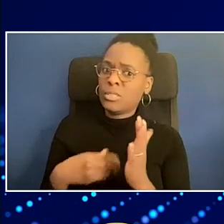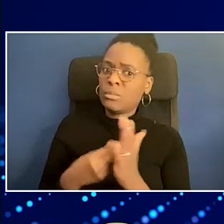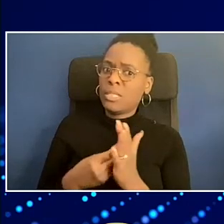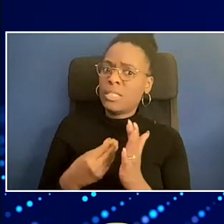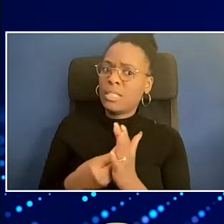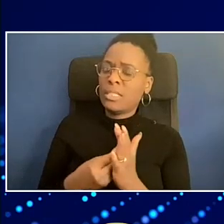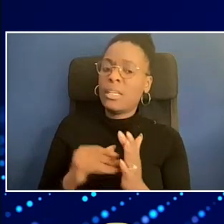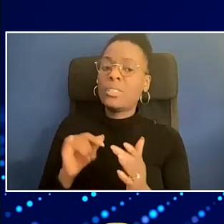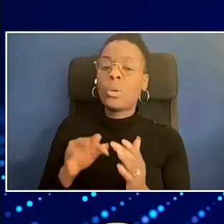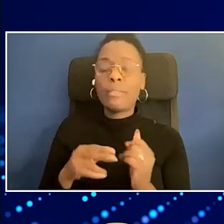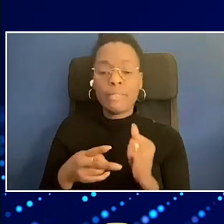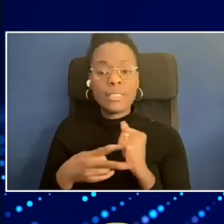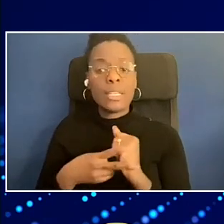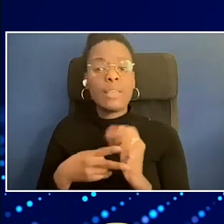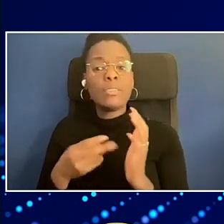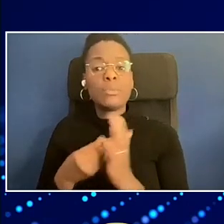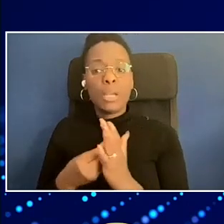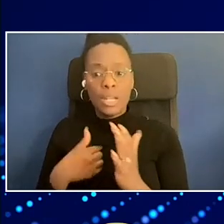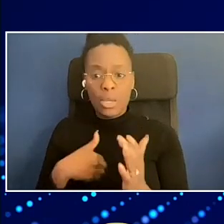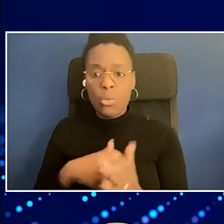save students money, we will opt into it.